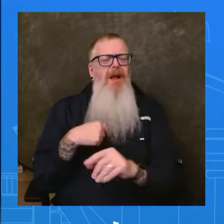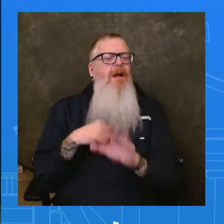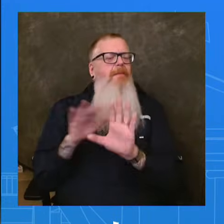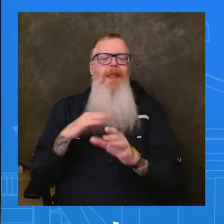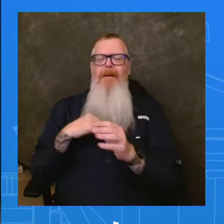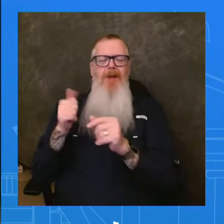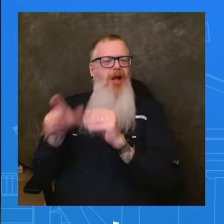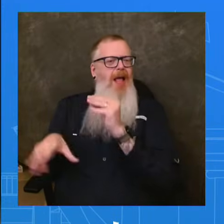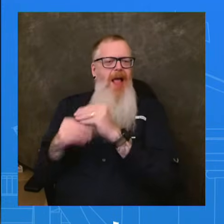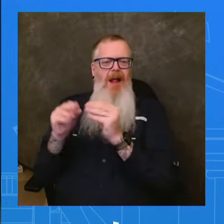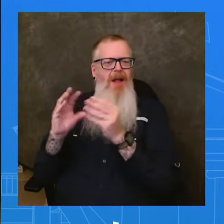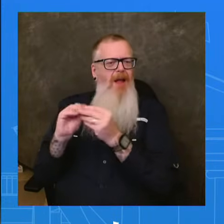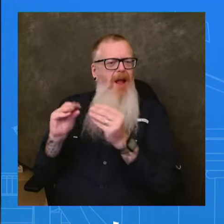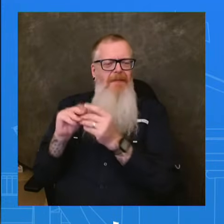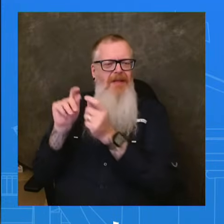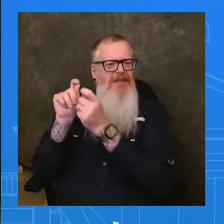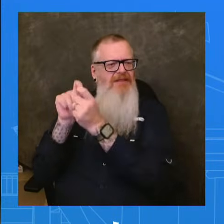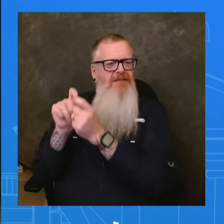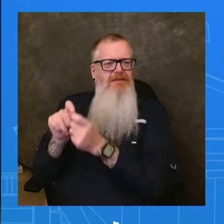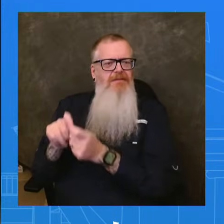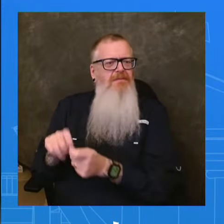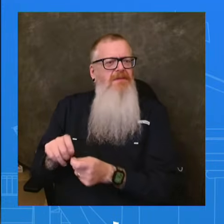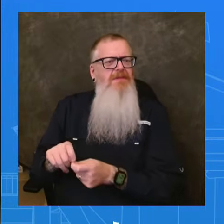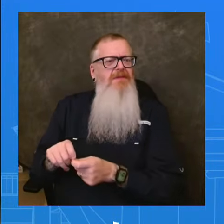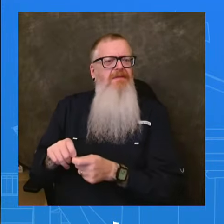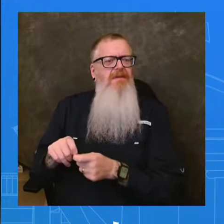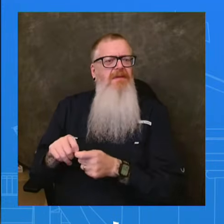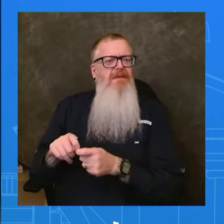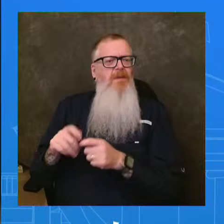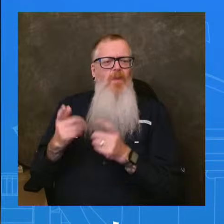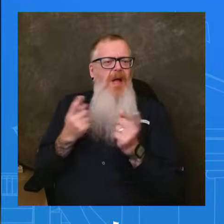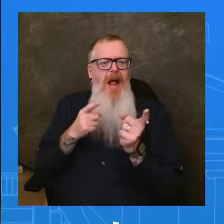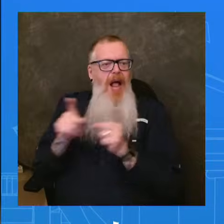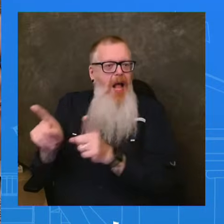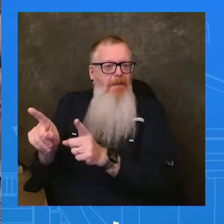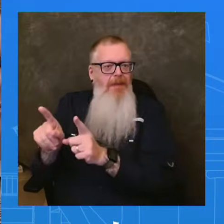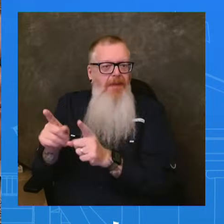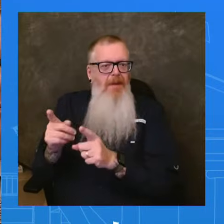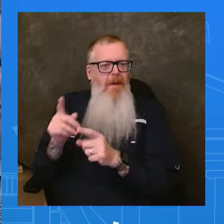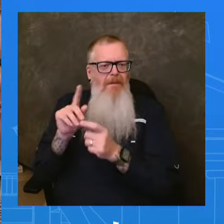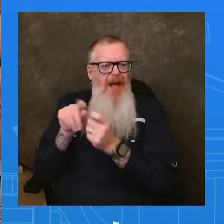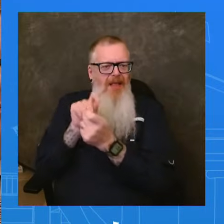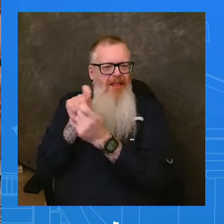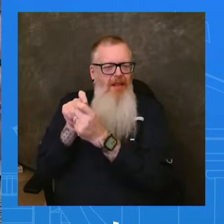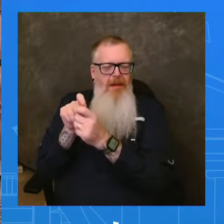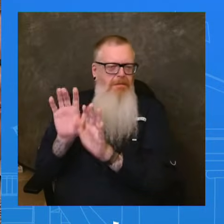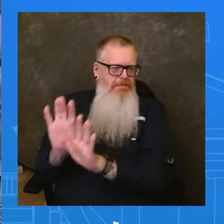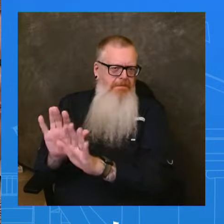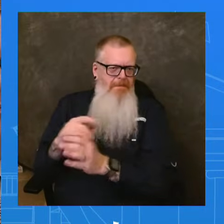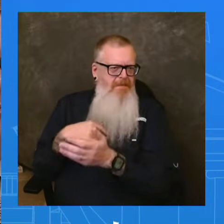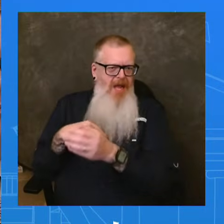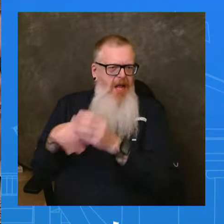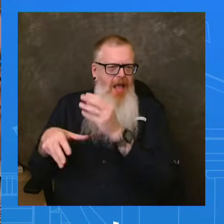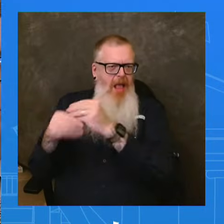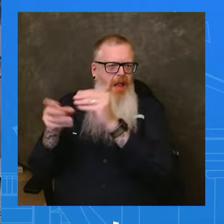every matter that comes up or any particulars that come up. The Press: And then a national security question. Ms. Jean-Pierre: Yeah. The Press: Mr. Woodward also reports that,